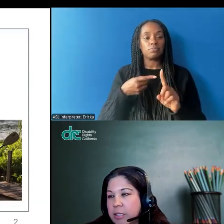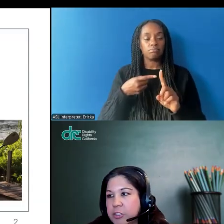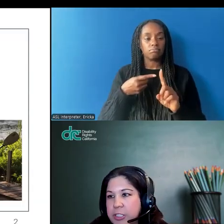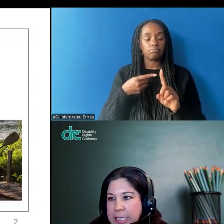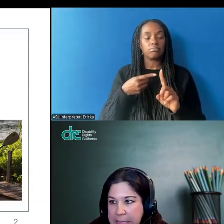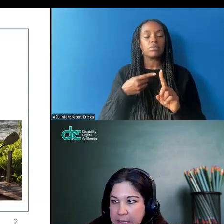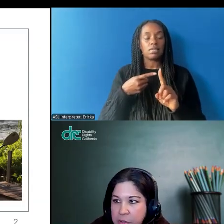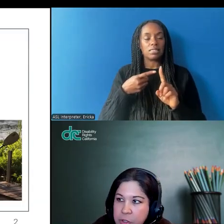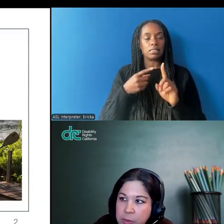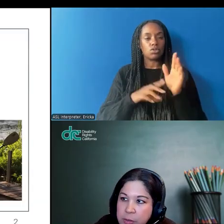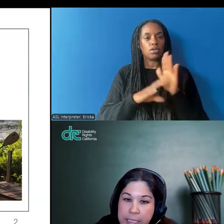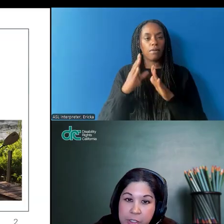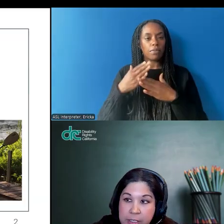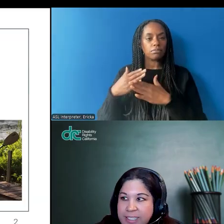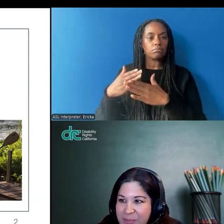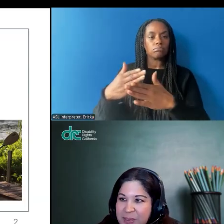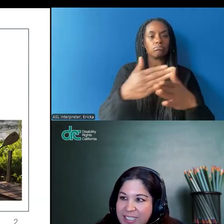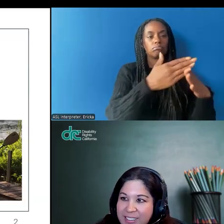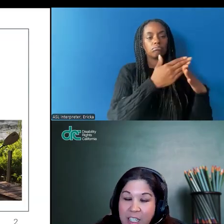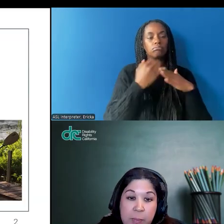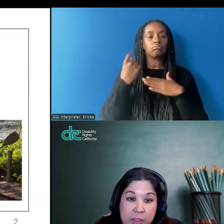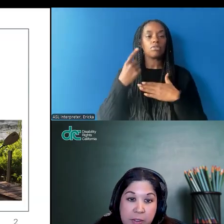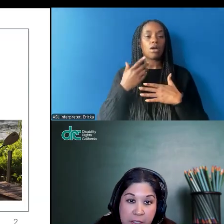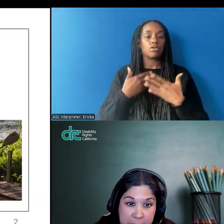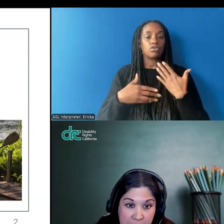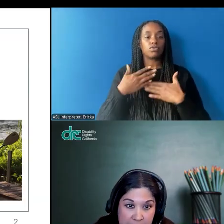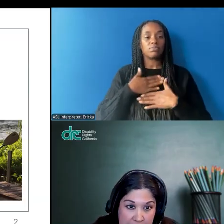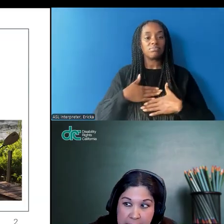understanding of Social Recreation, Camping and Non-medical Therapy services.